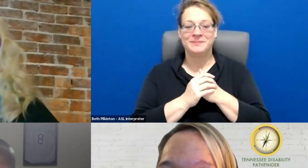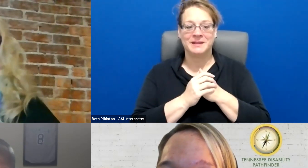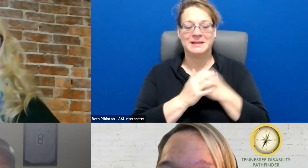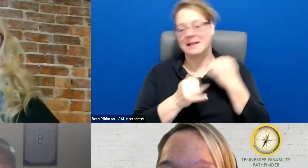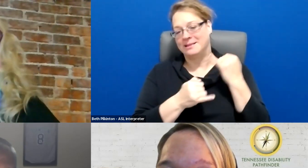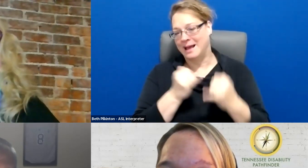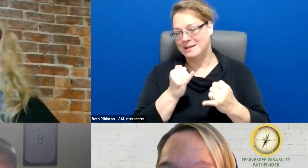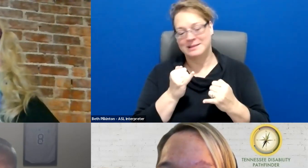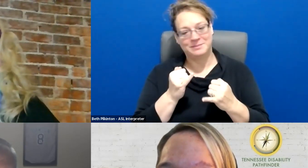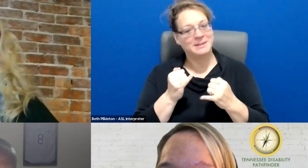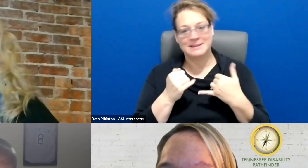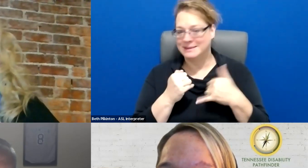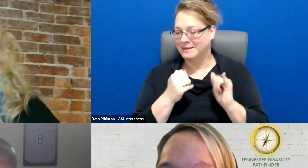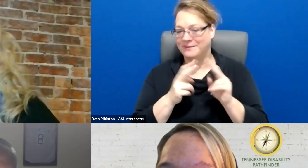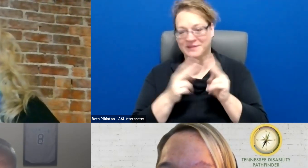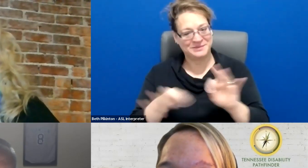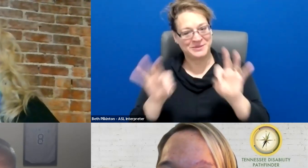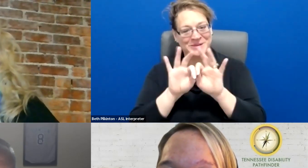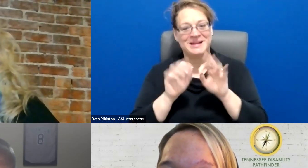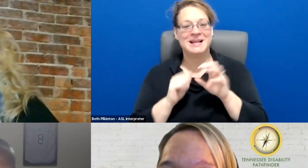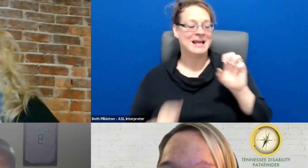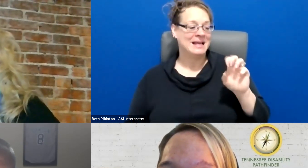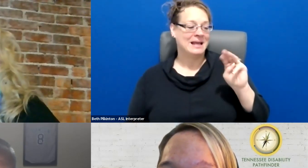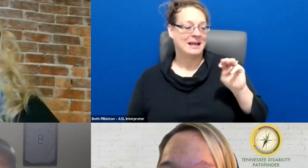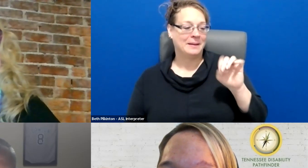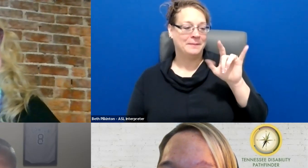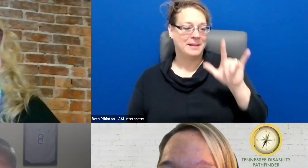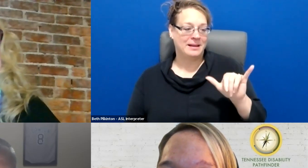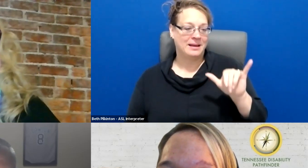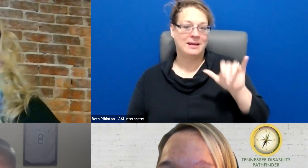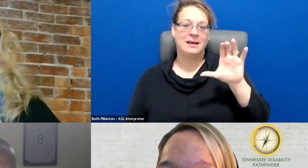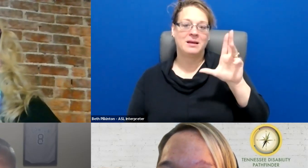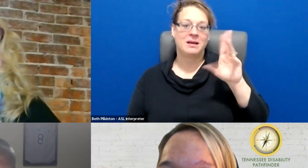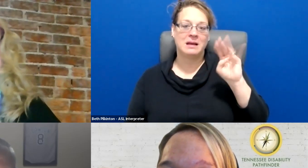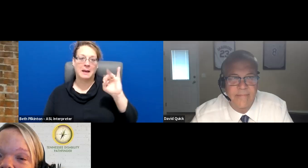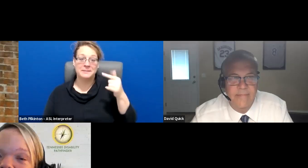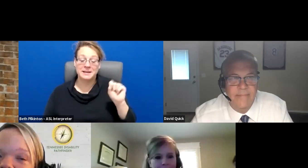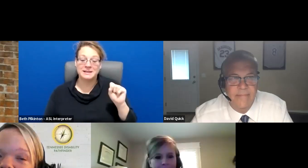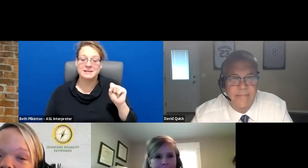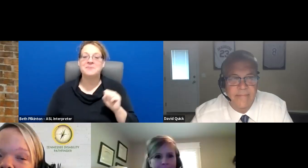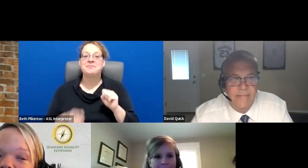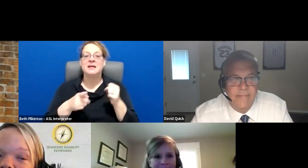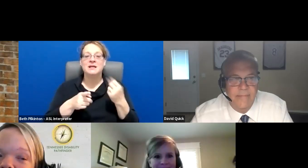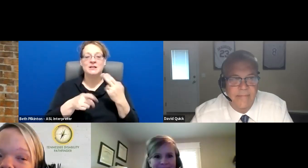She has 19 years of experience in the disability field with more than 12 of those years at VUMC. Thank you so much for joining us.